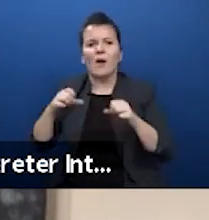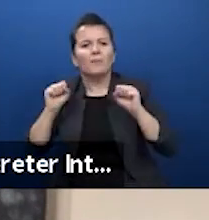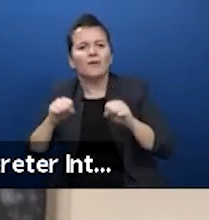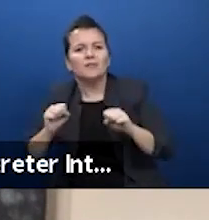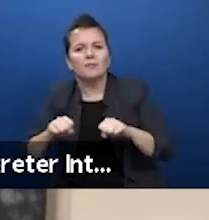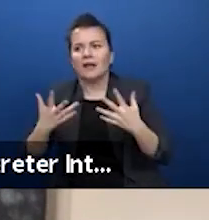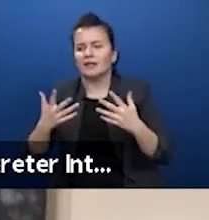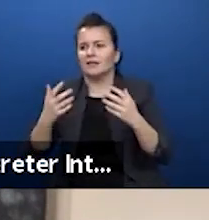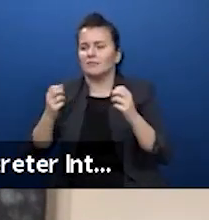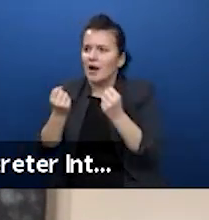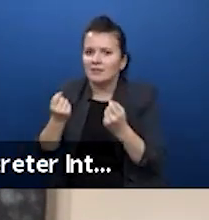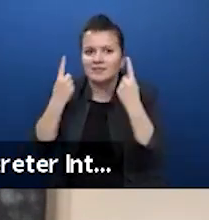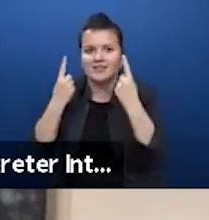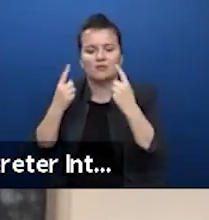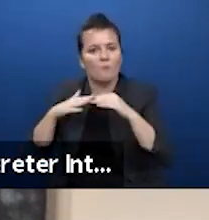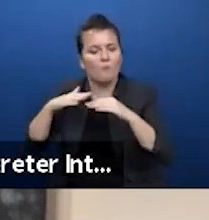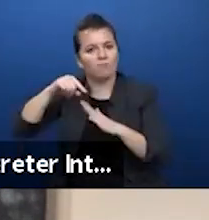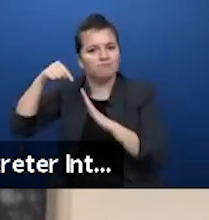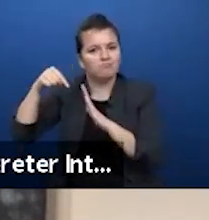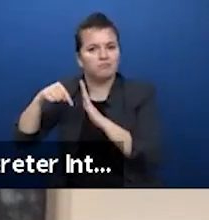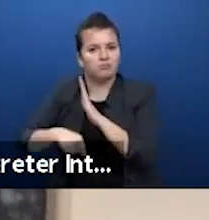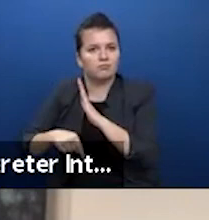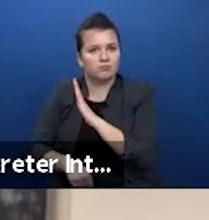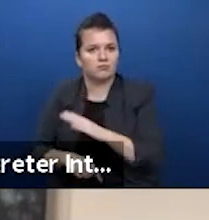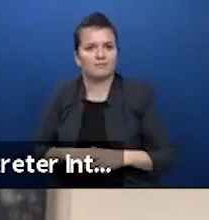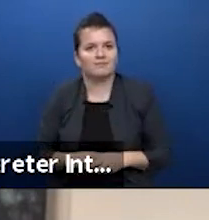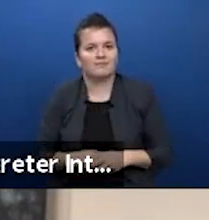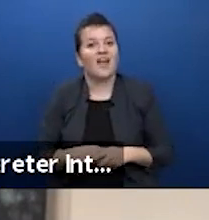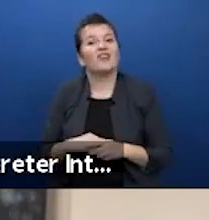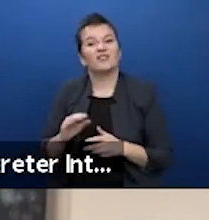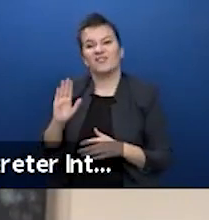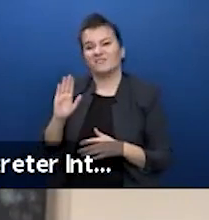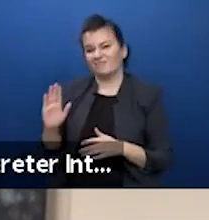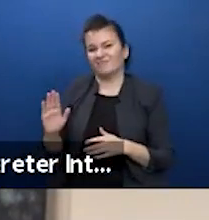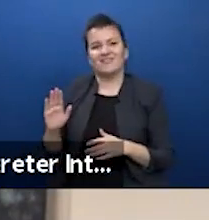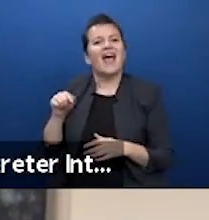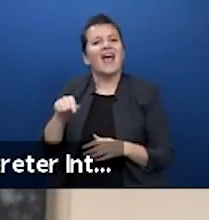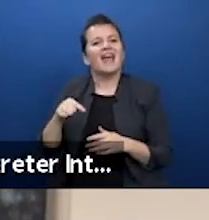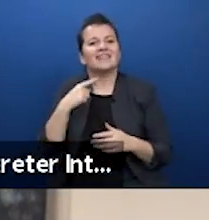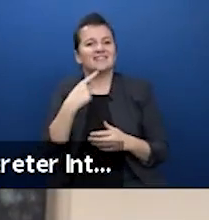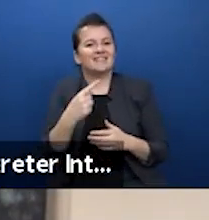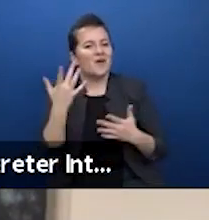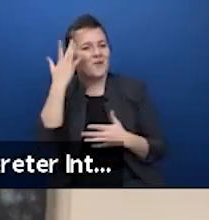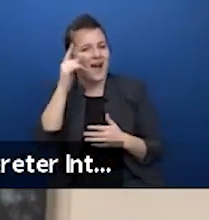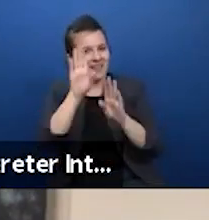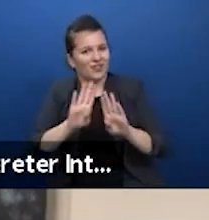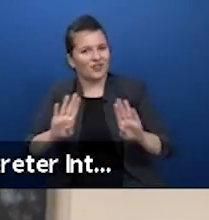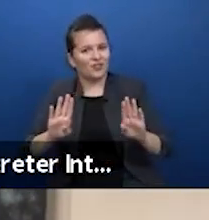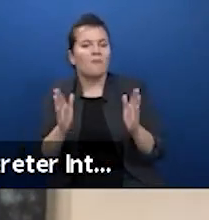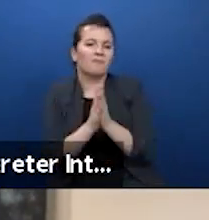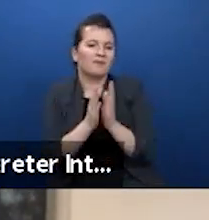Or as Rene Pollesch wrote in his contribution to Why theatre ? - I need someone to think.